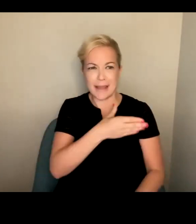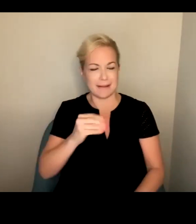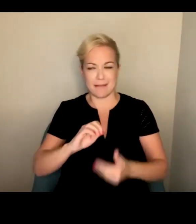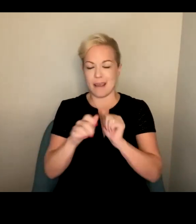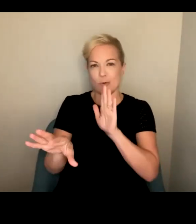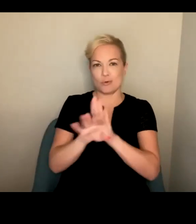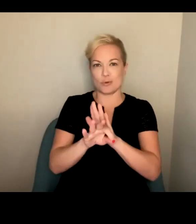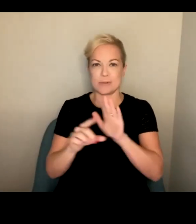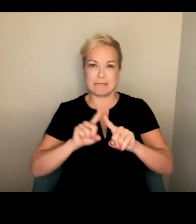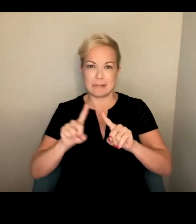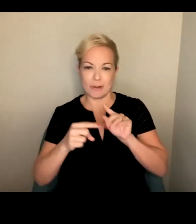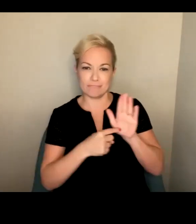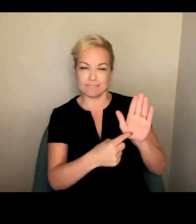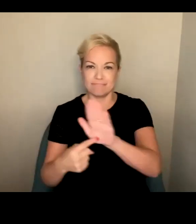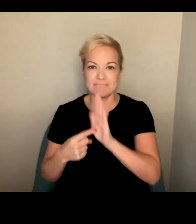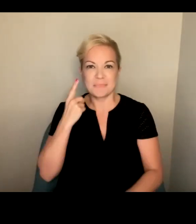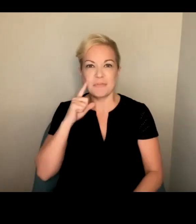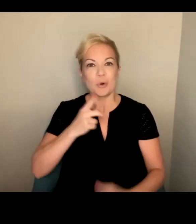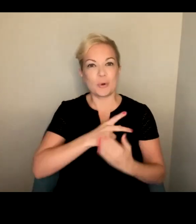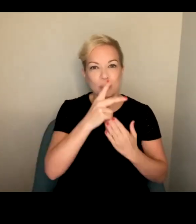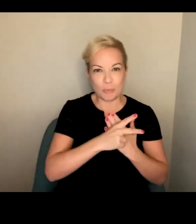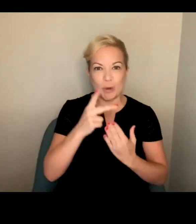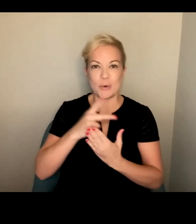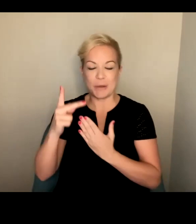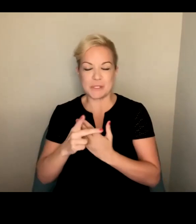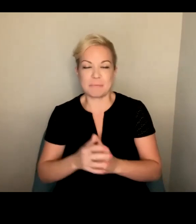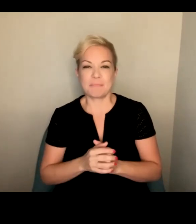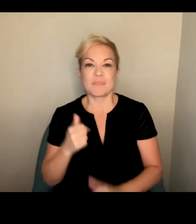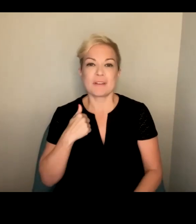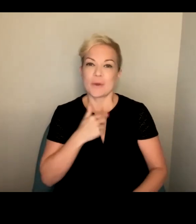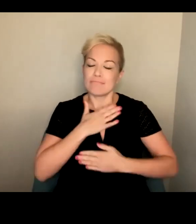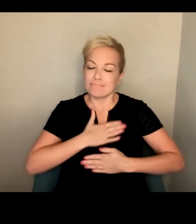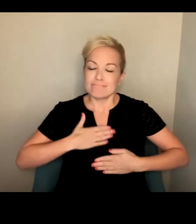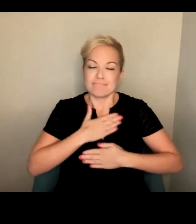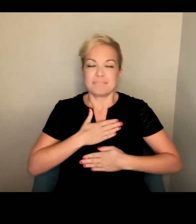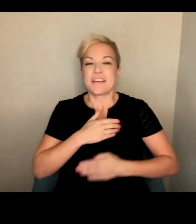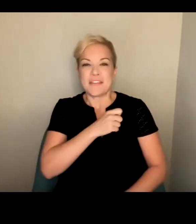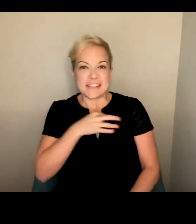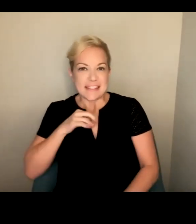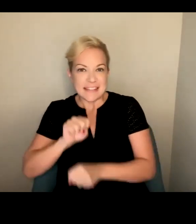With much appreciation on behalf of the staff and board of the Mid-Atlantic Association of Museums,